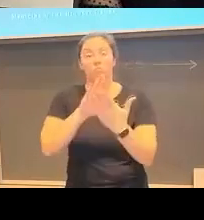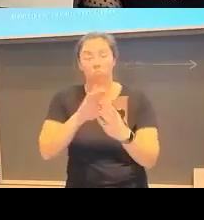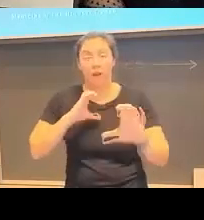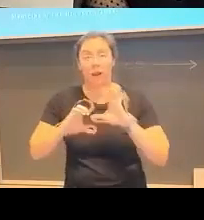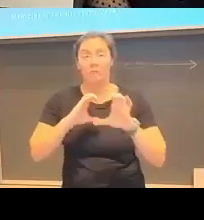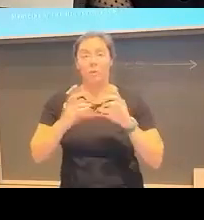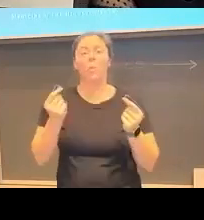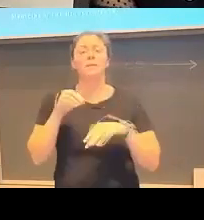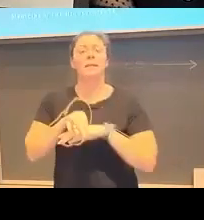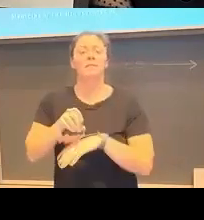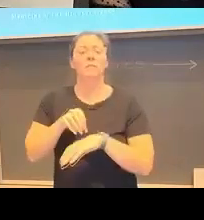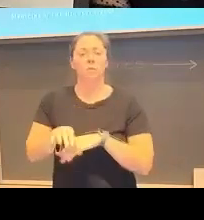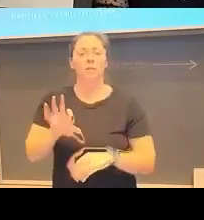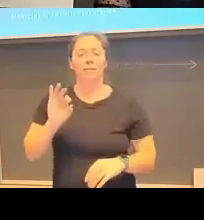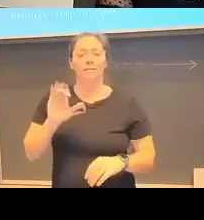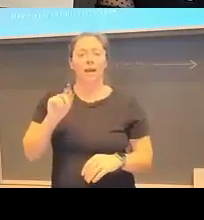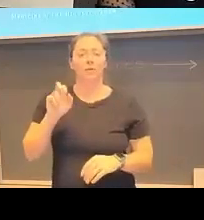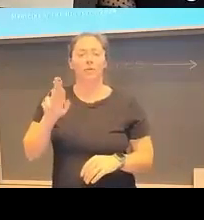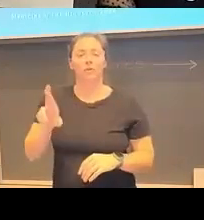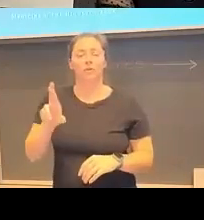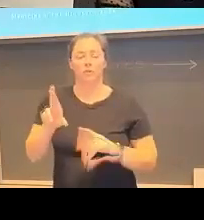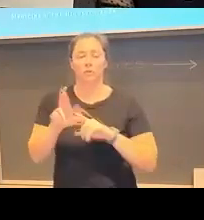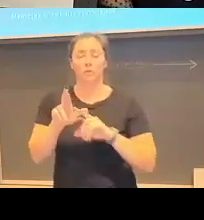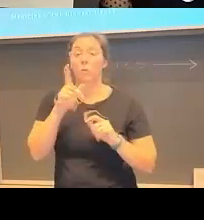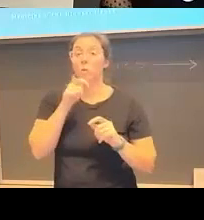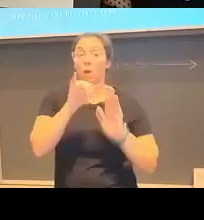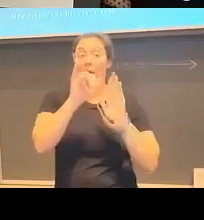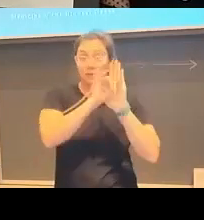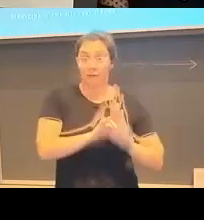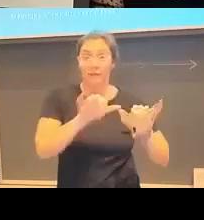influencing factors and for many folks they'll identify the system stuff but for many they'll